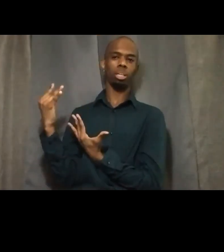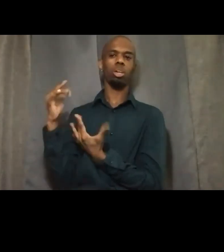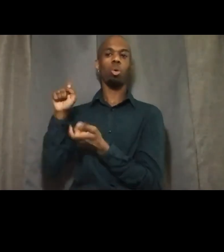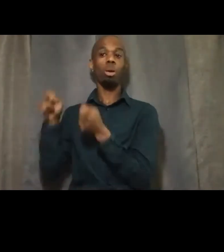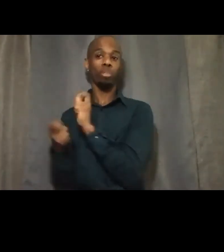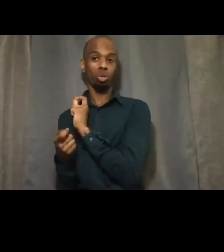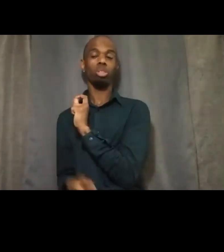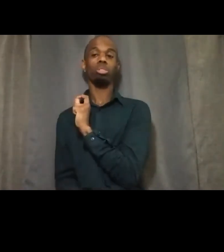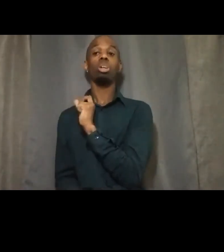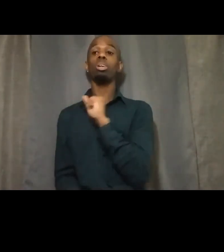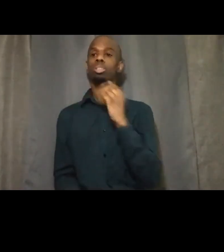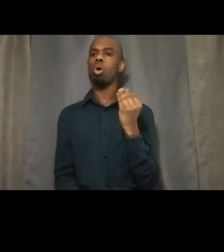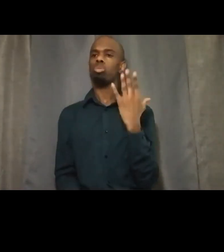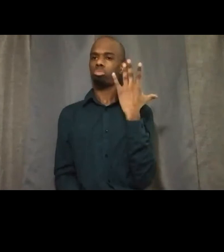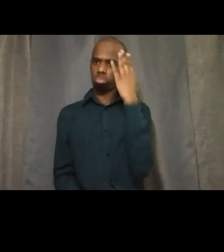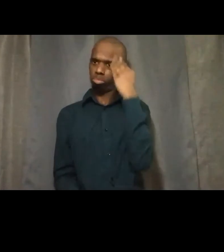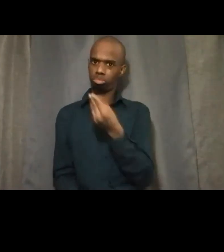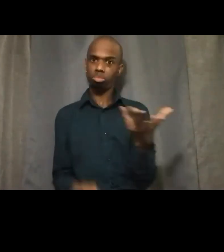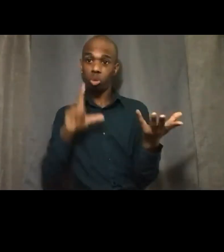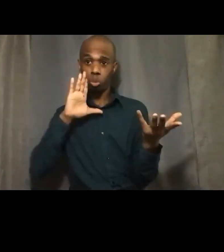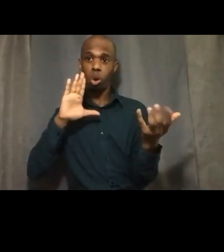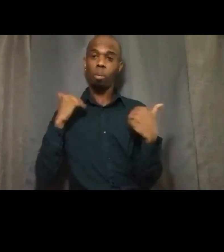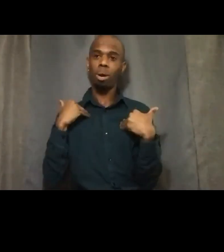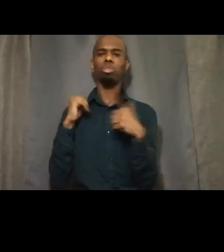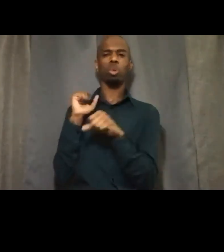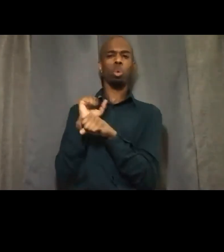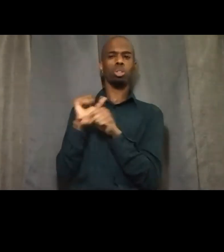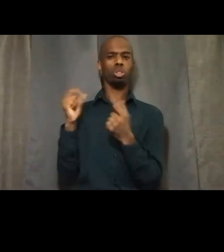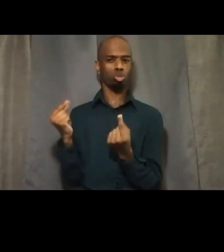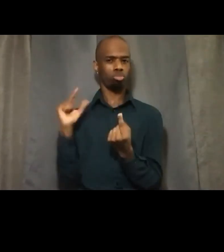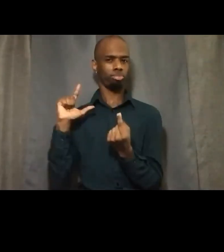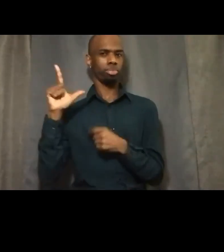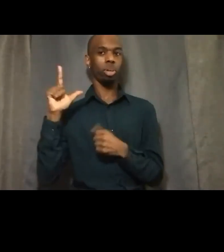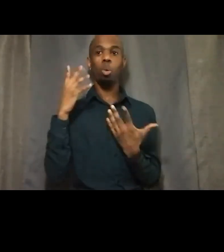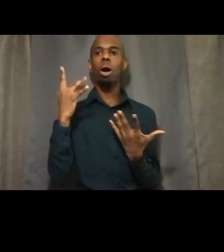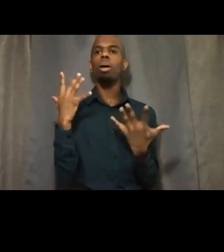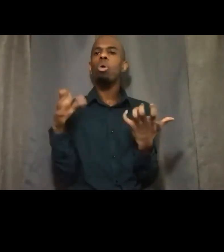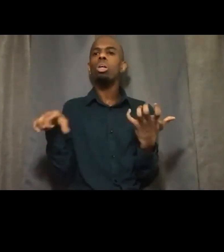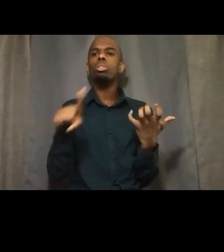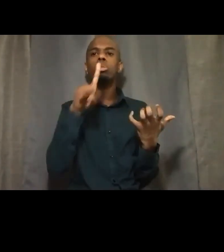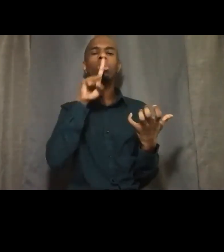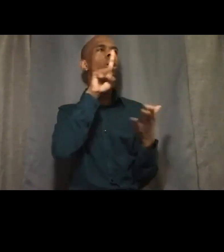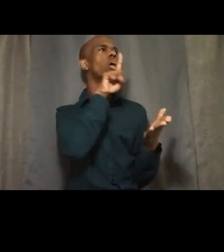and I want us to kind of take an inventory of our lives and the world that we live in